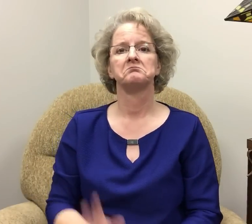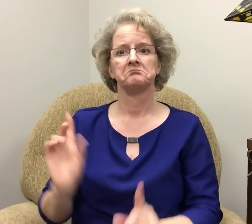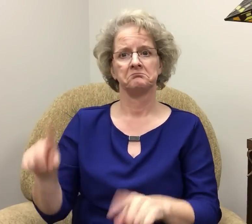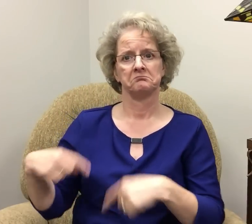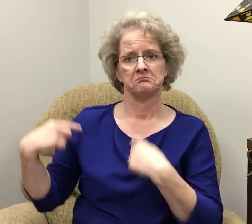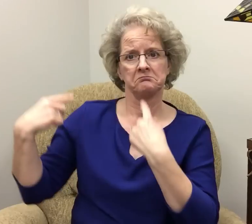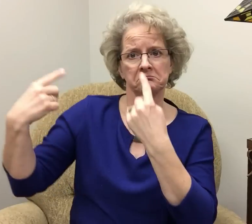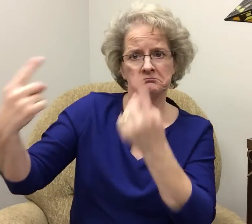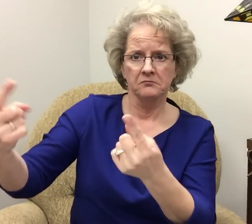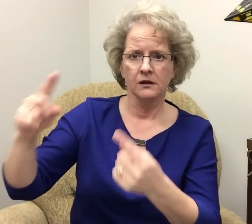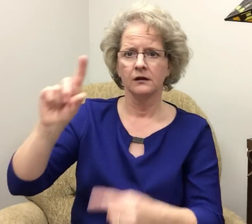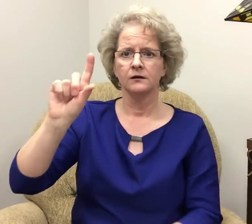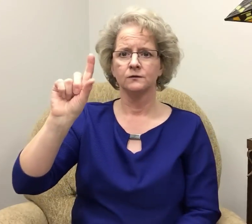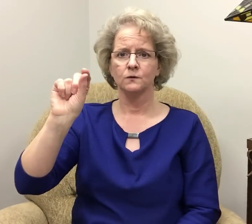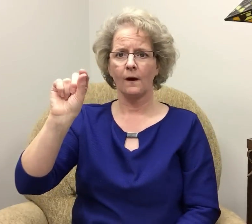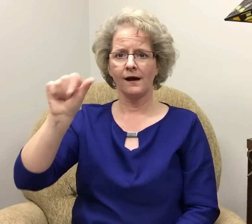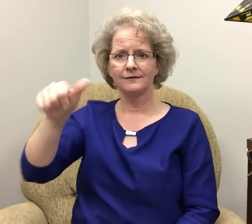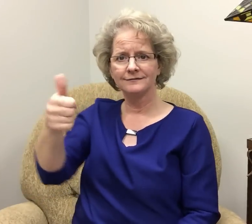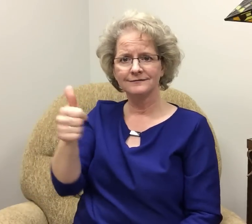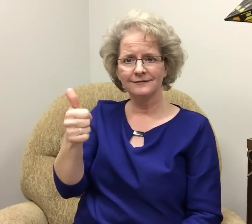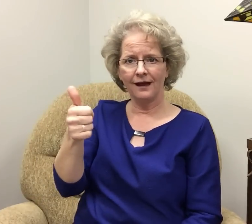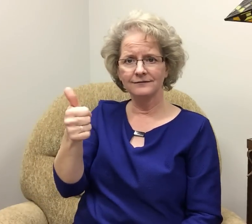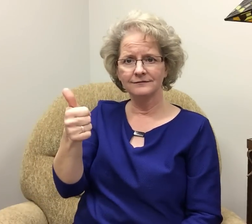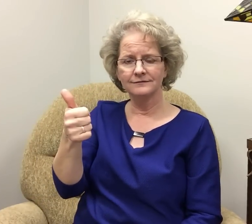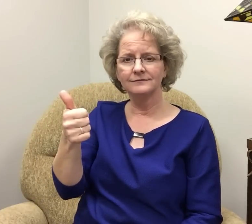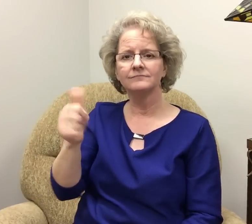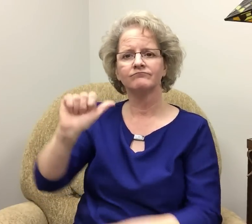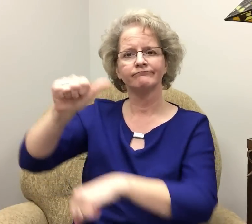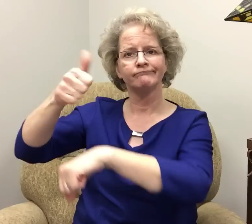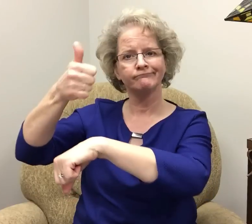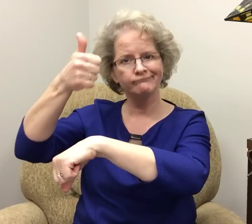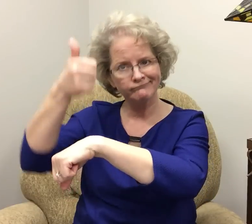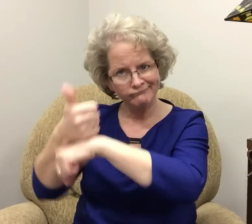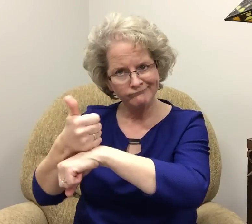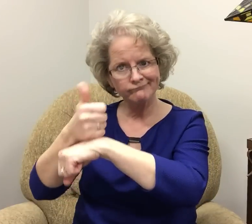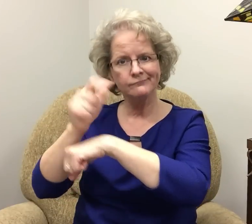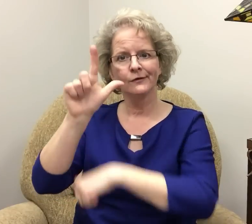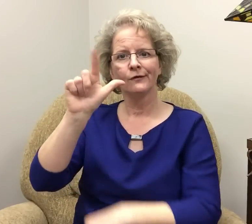Specifically in terms of working with an American Sign Language Interpreter.